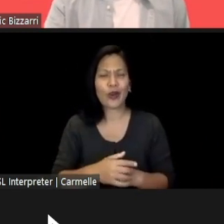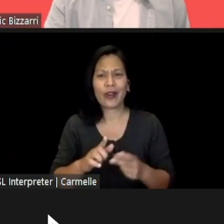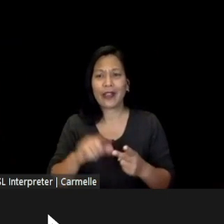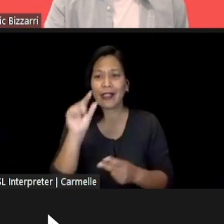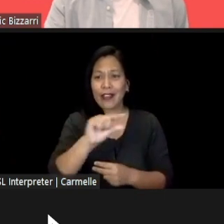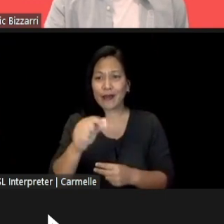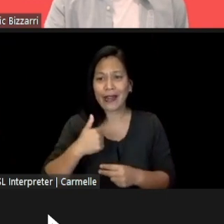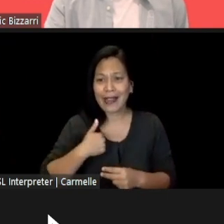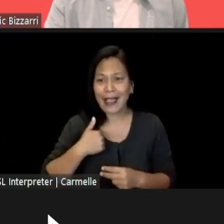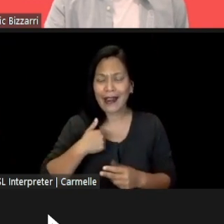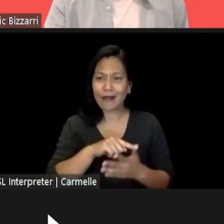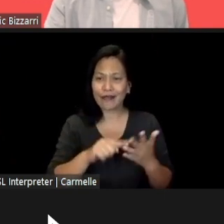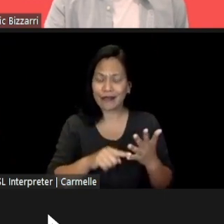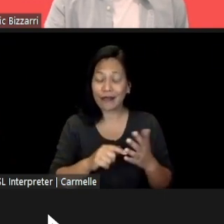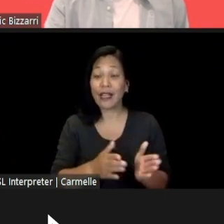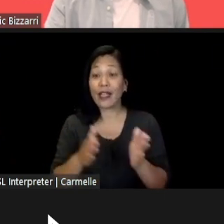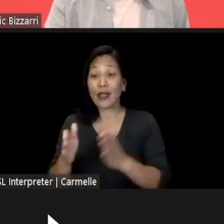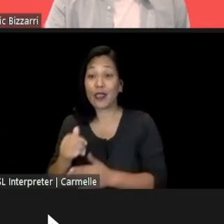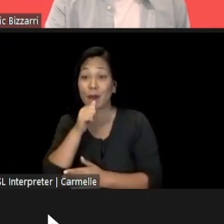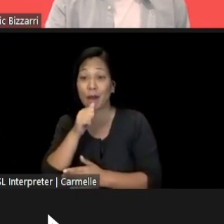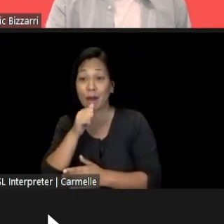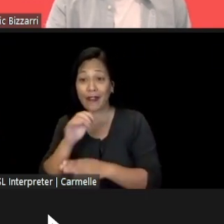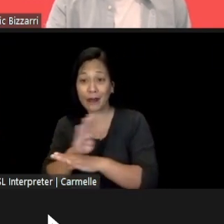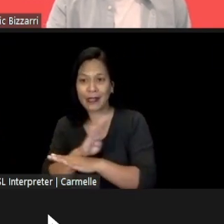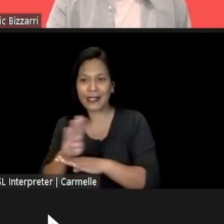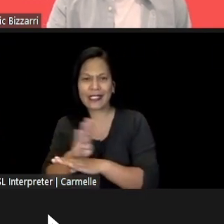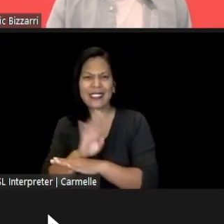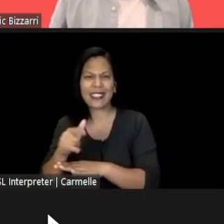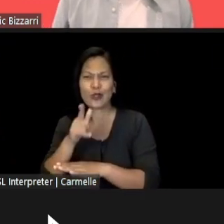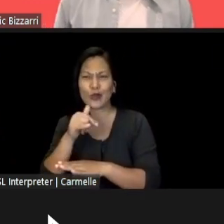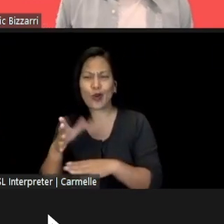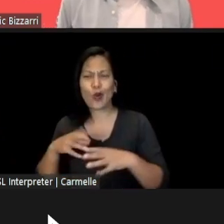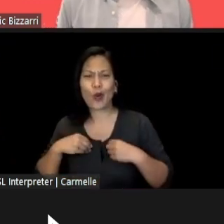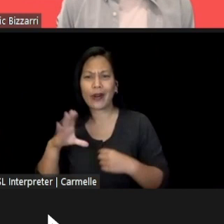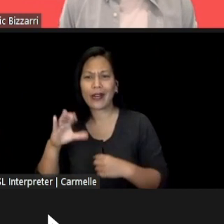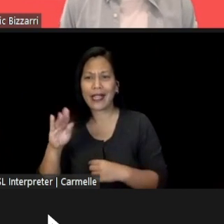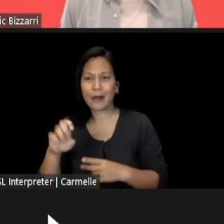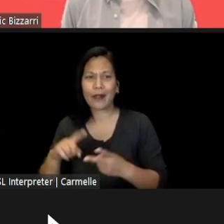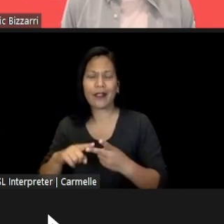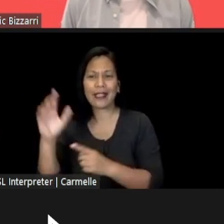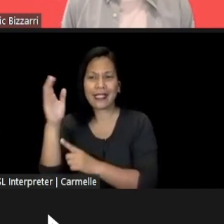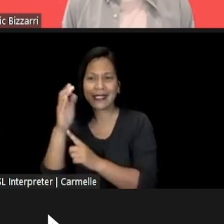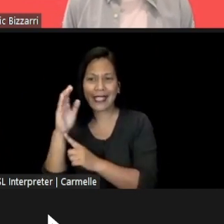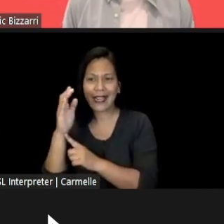And the private side though, is the distributors of cable, satellite, and IP TV.